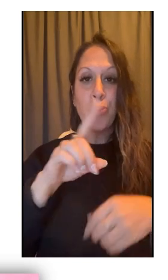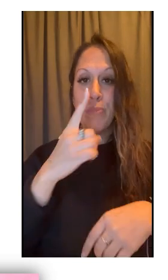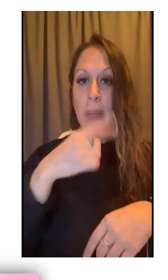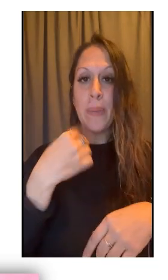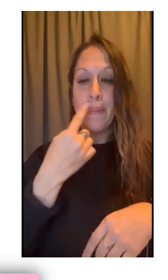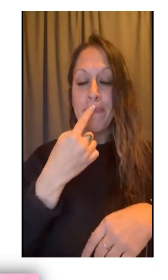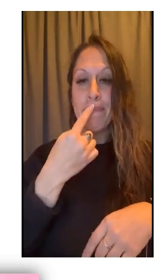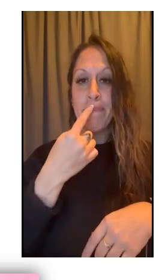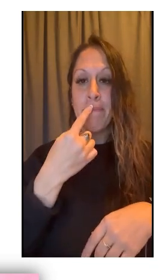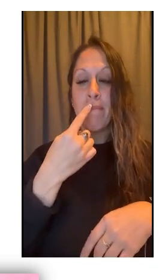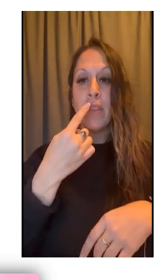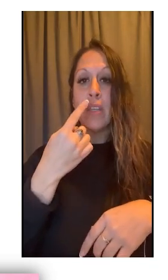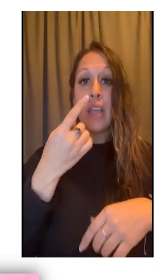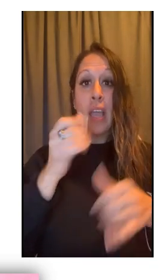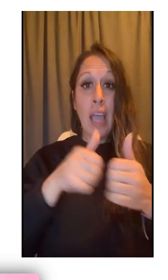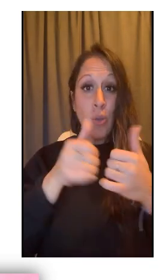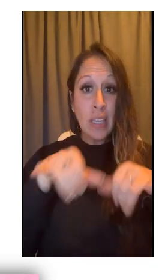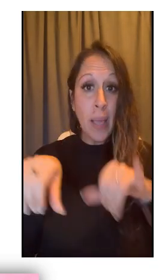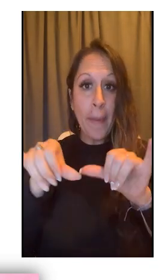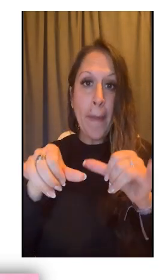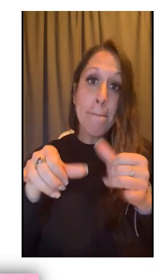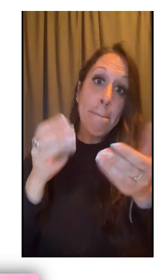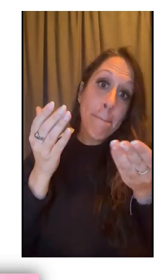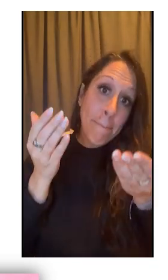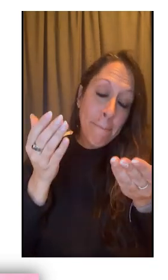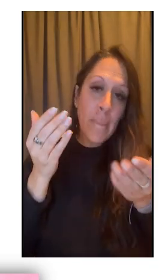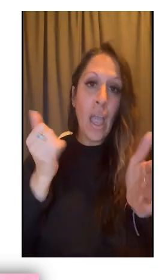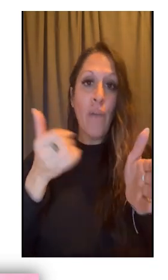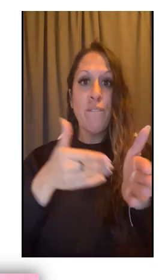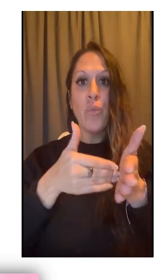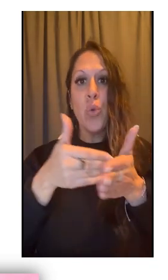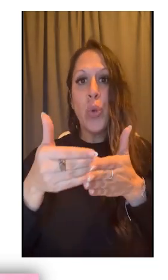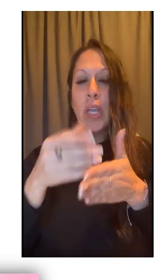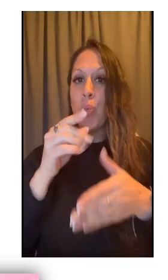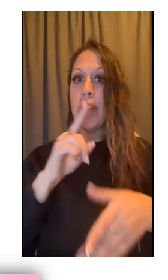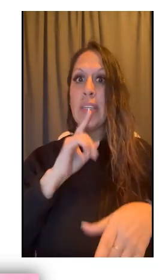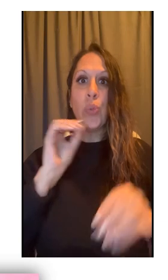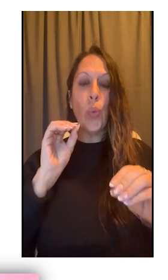We don't know how common they are. We don't know their frequency, and there are no studies showing an impact